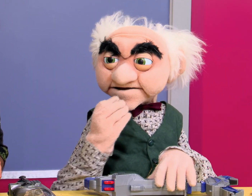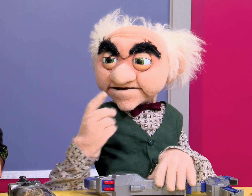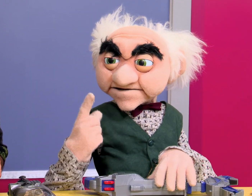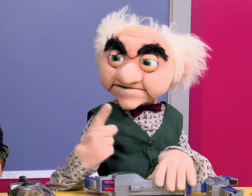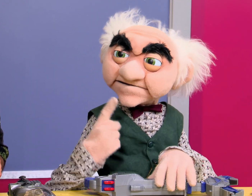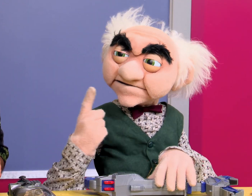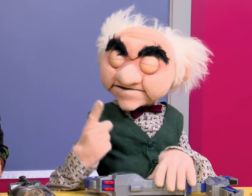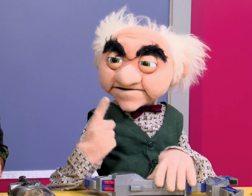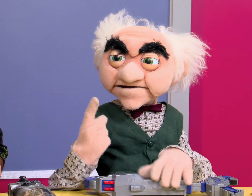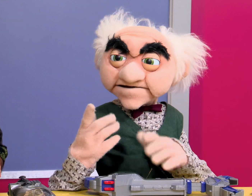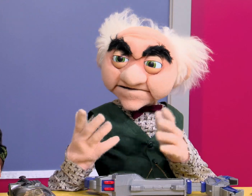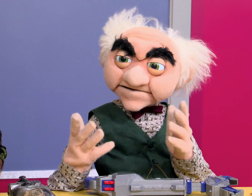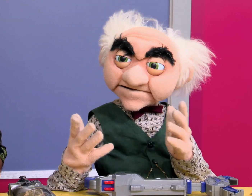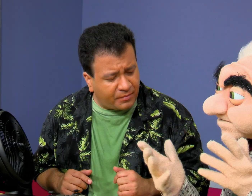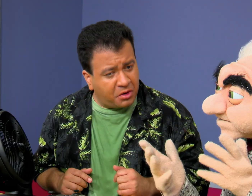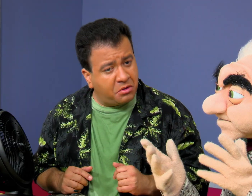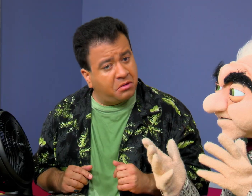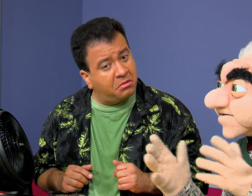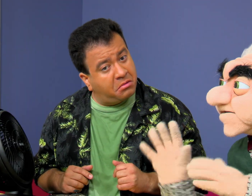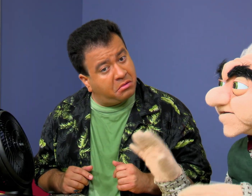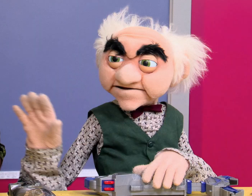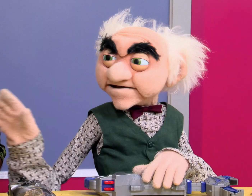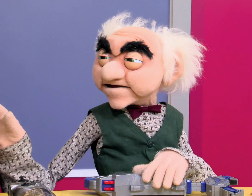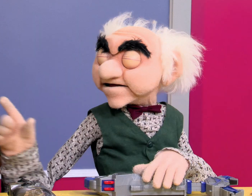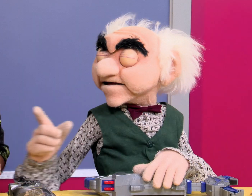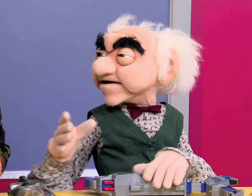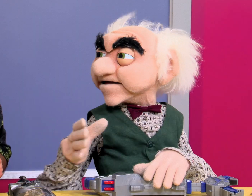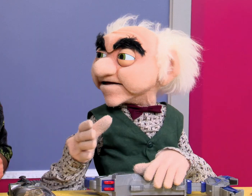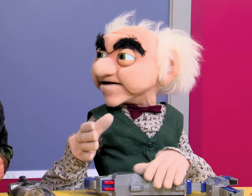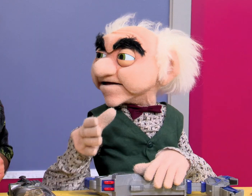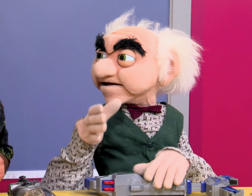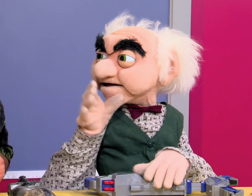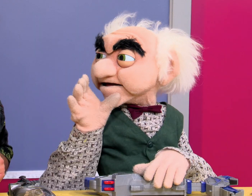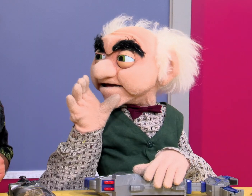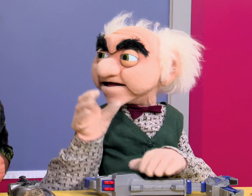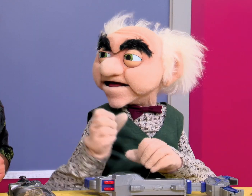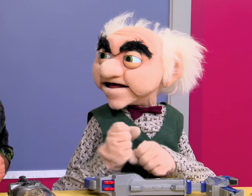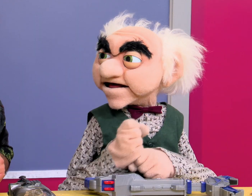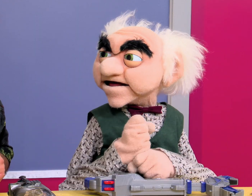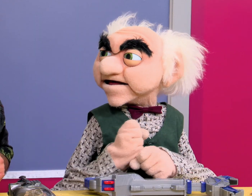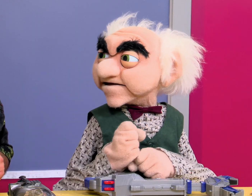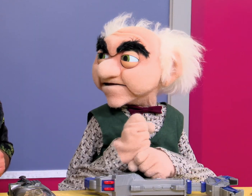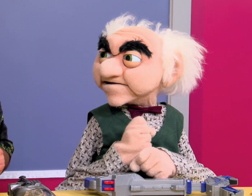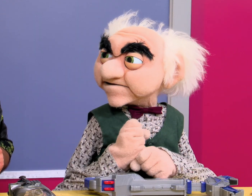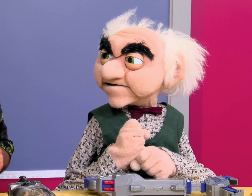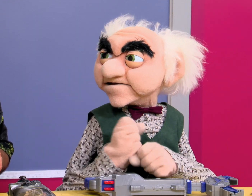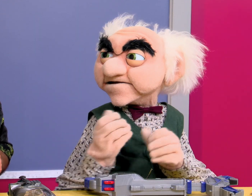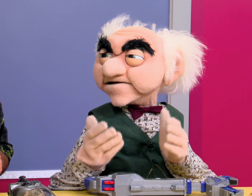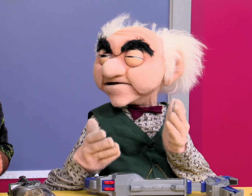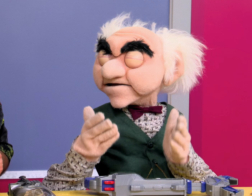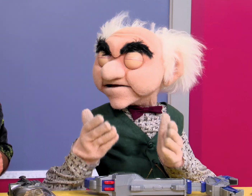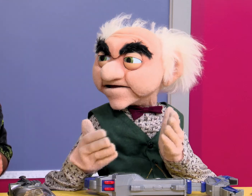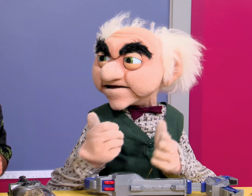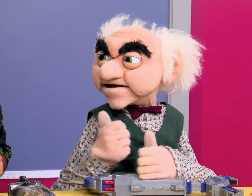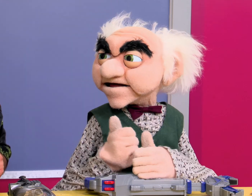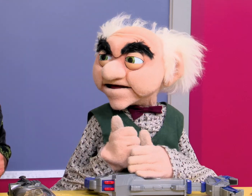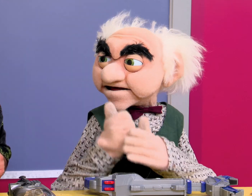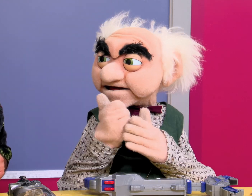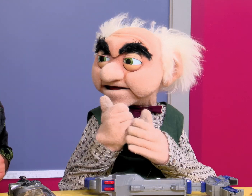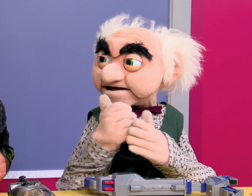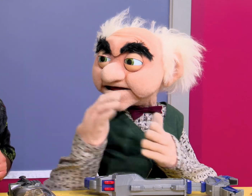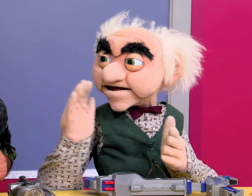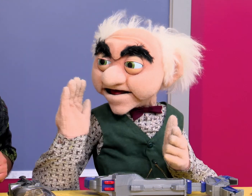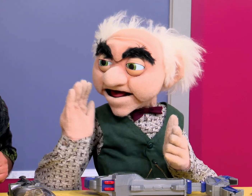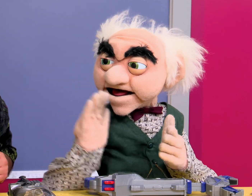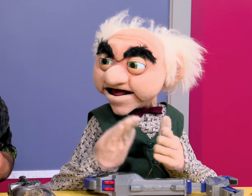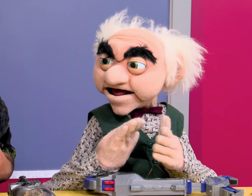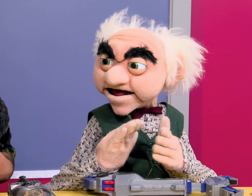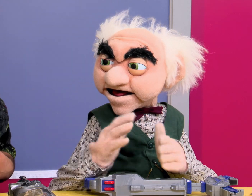MAYBE YOU SHOULD TRY EATING SOMETHING OR DRINKING COFFEE.